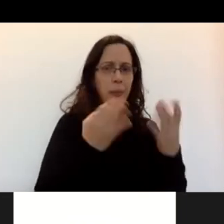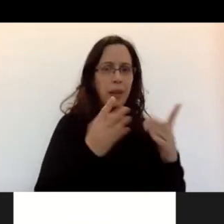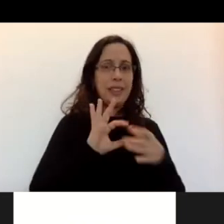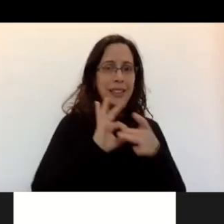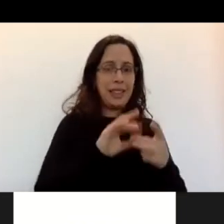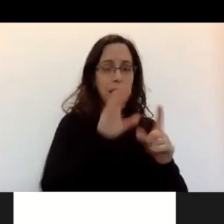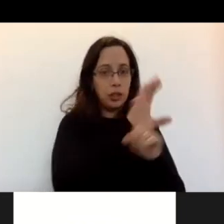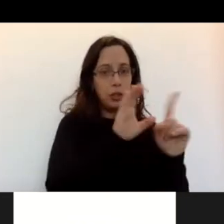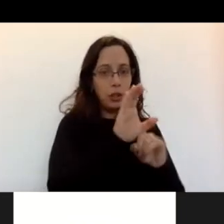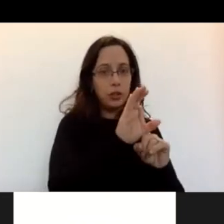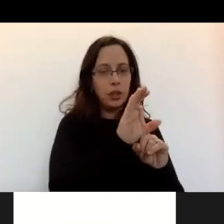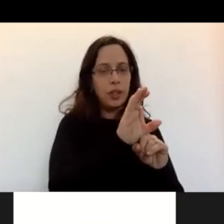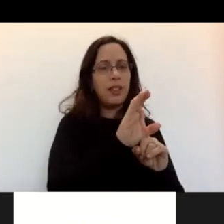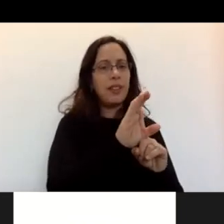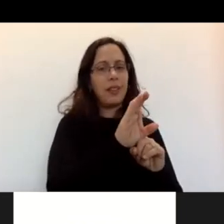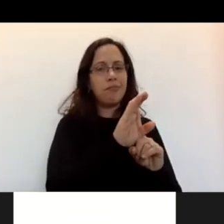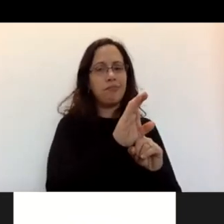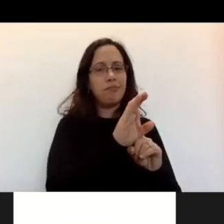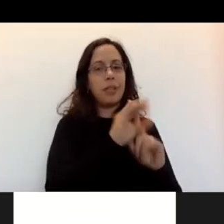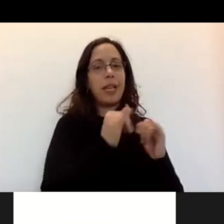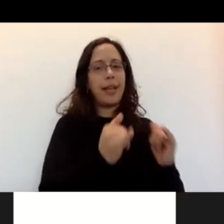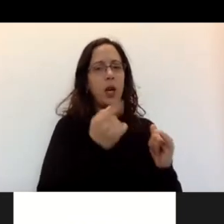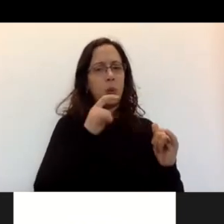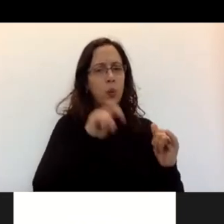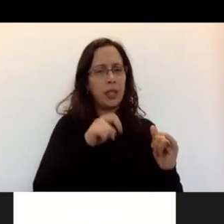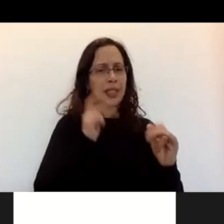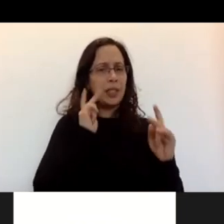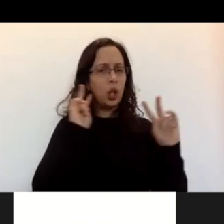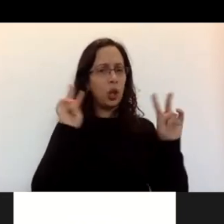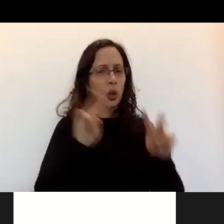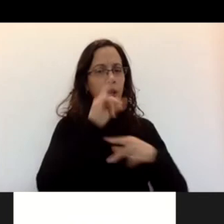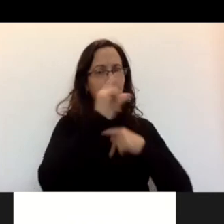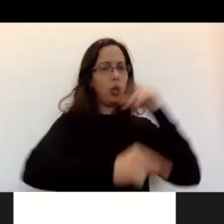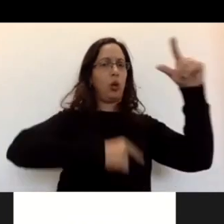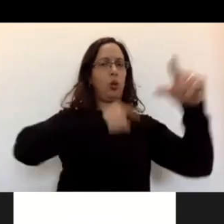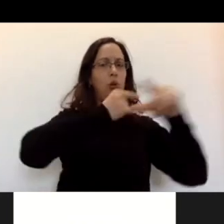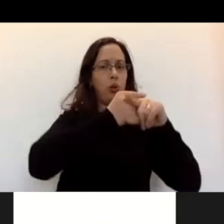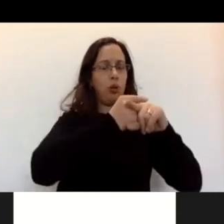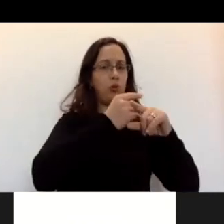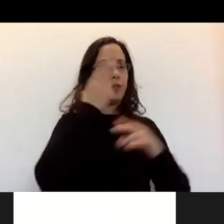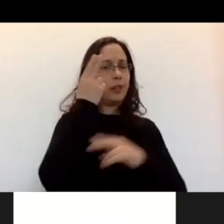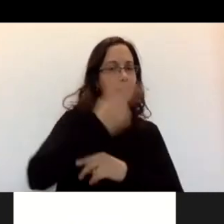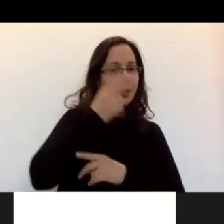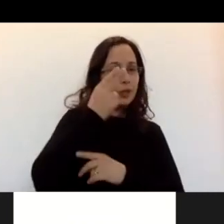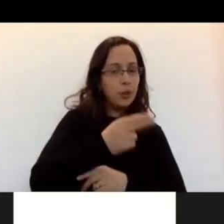that that instead we need to see a global history of the violence of colonialism and the way in